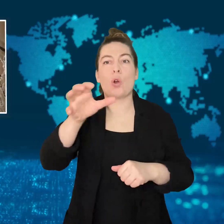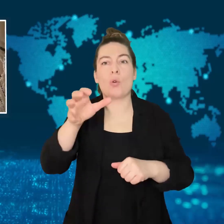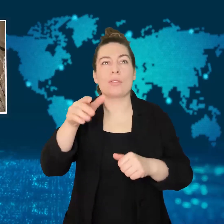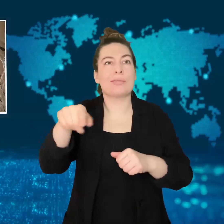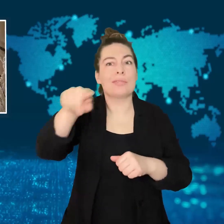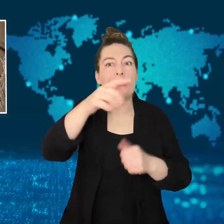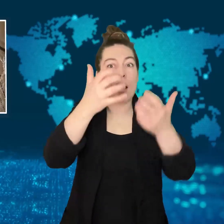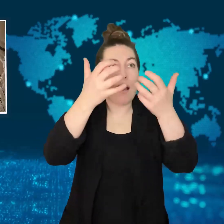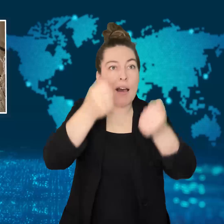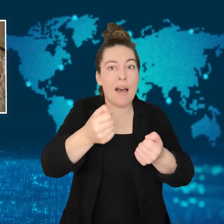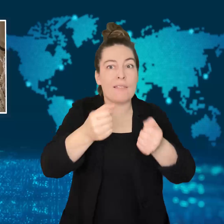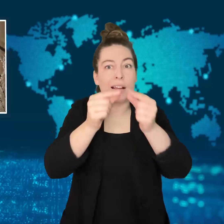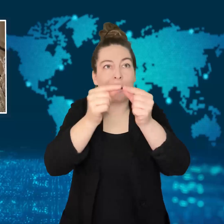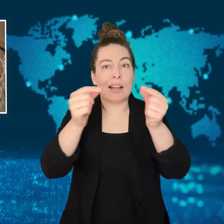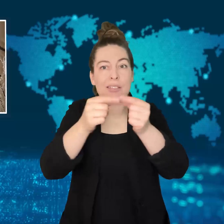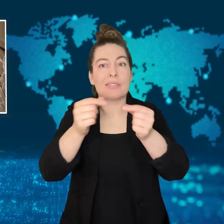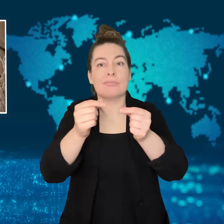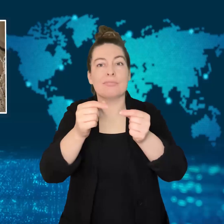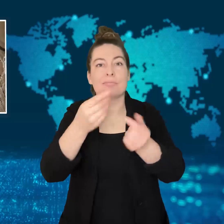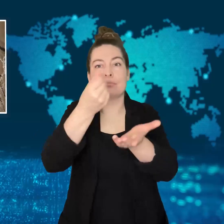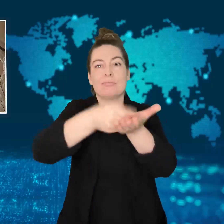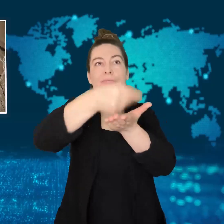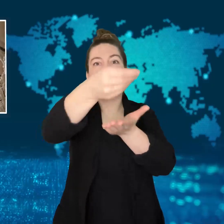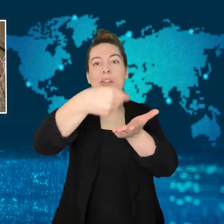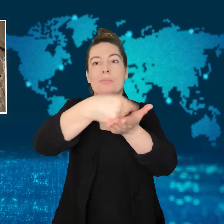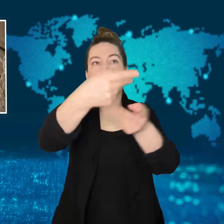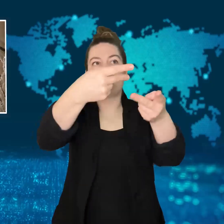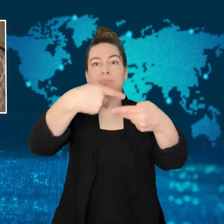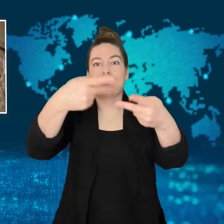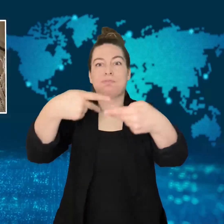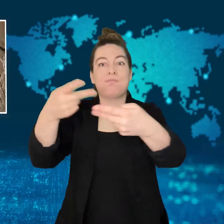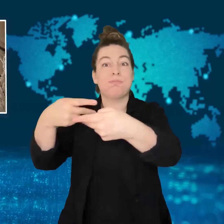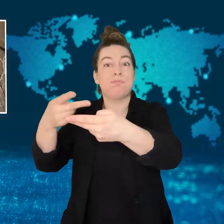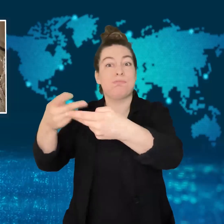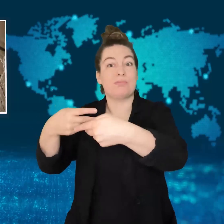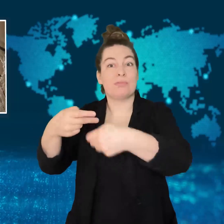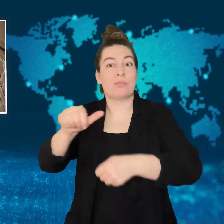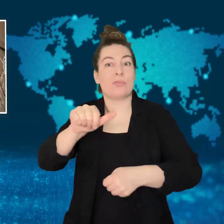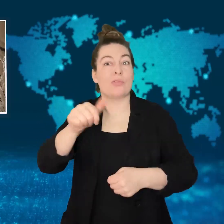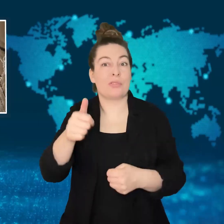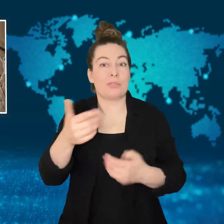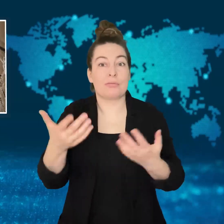two years after a cool summer that impacted its rice harvest,